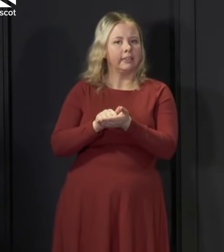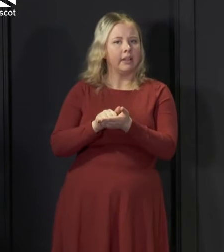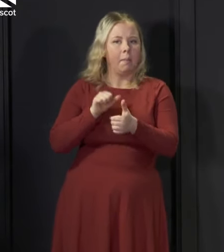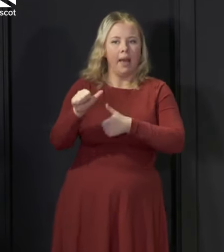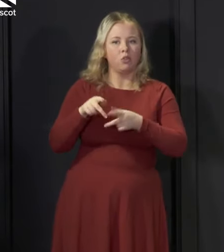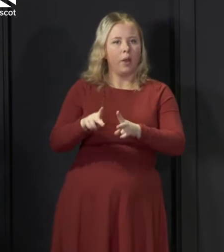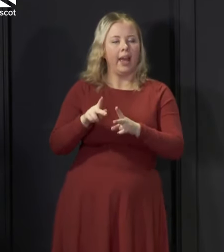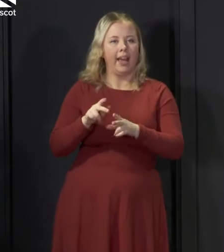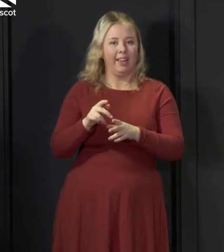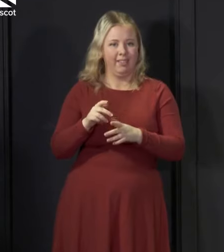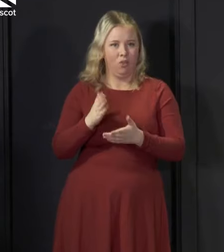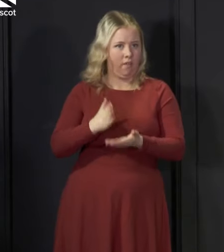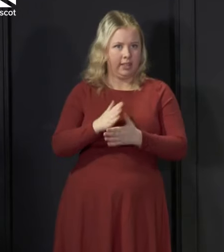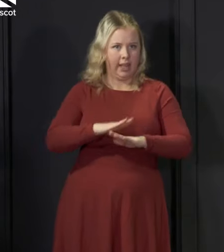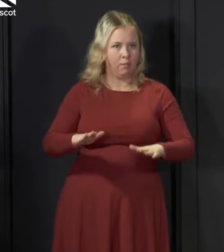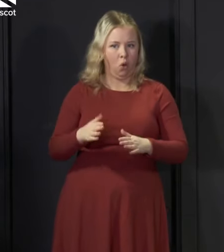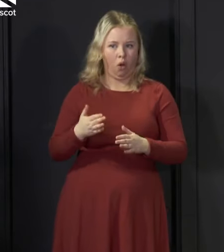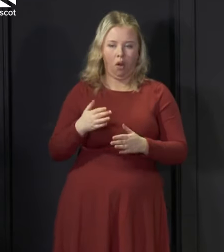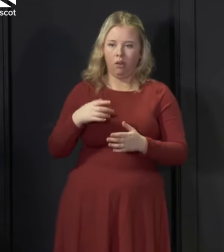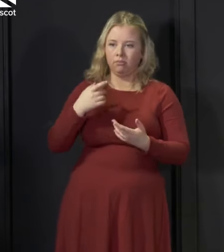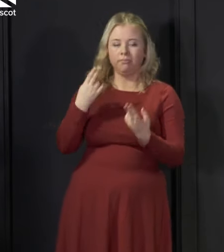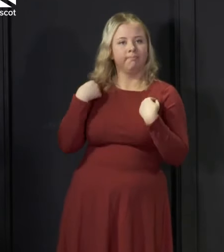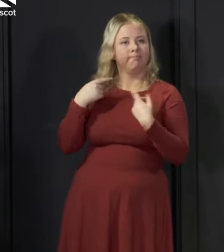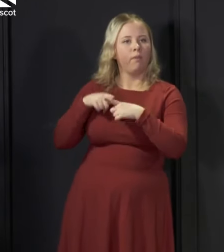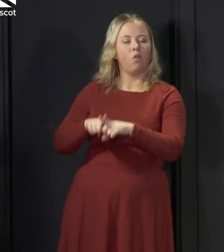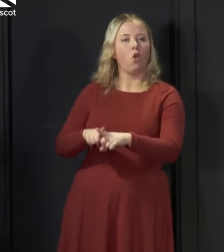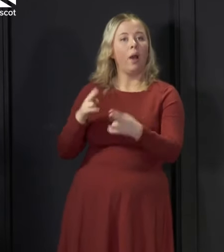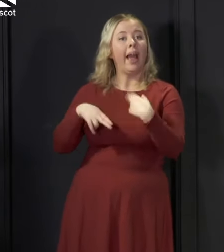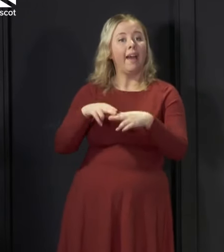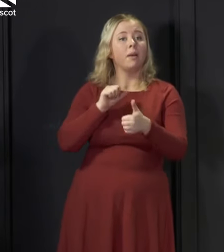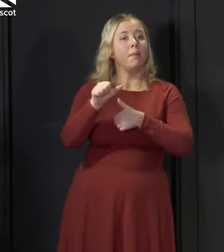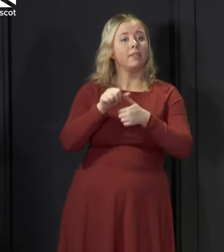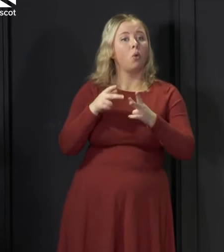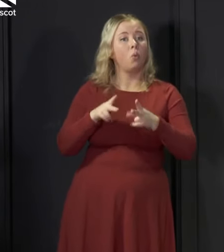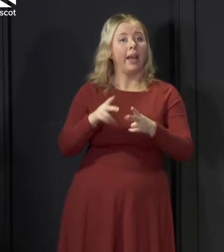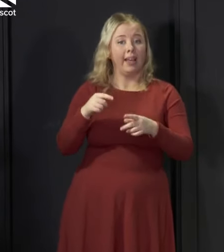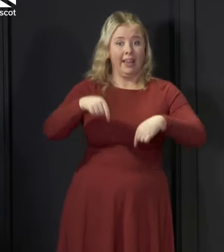if there was a better way of doing things in Scotland. We've already taken some decisions.